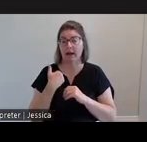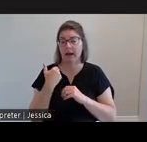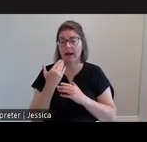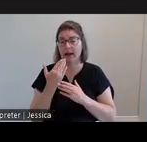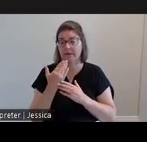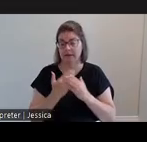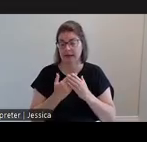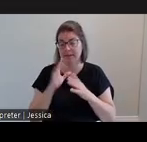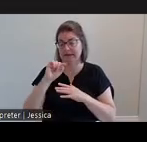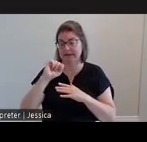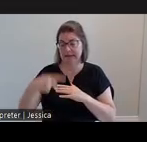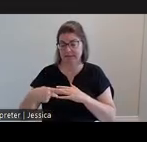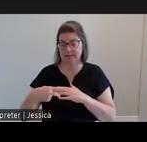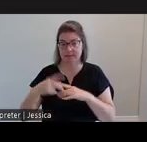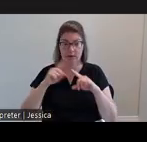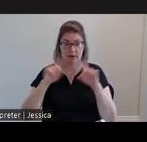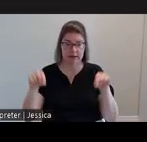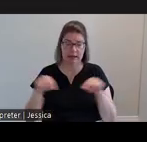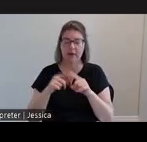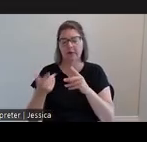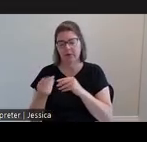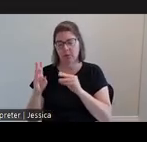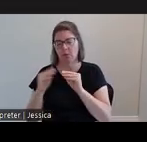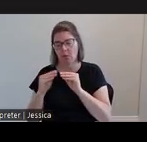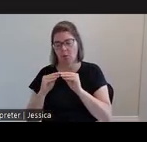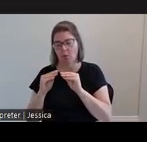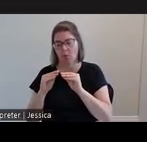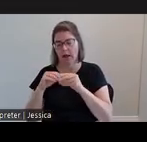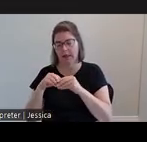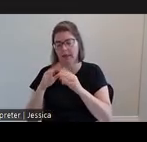Um, there's a few more that are, uh, in that whole chapter too,